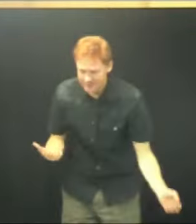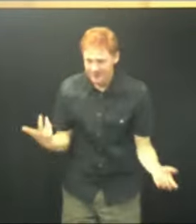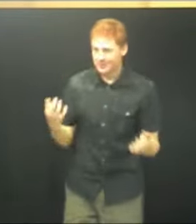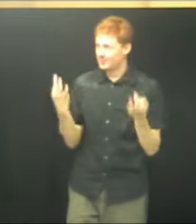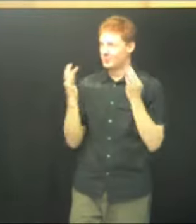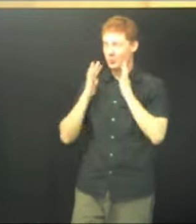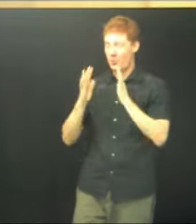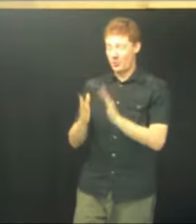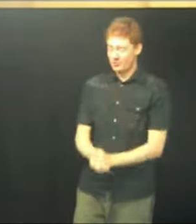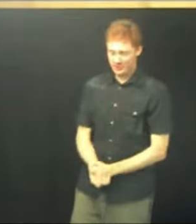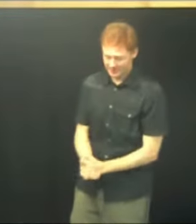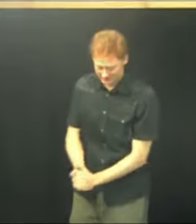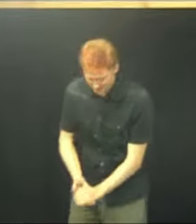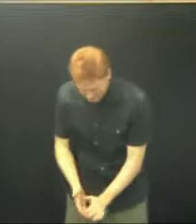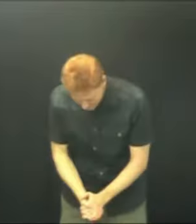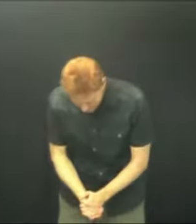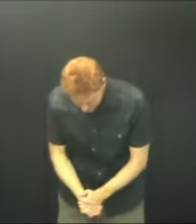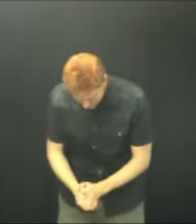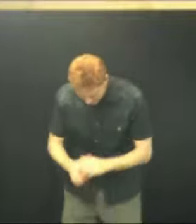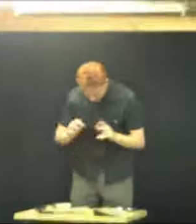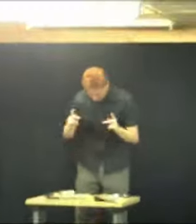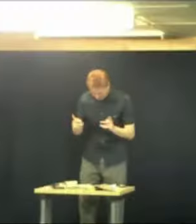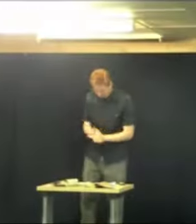so no church - onother page turns out